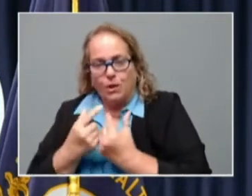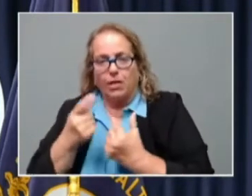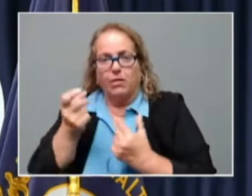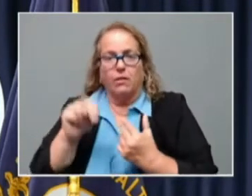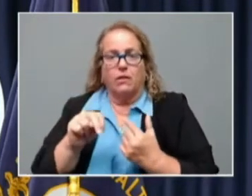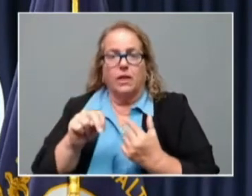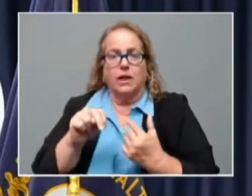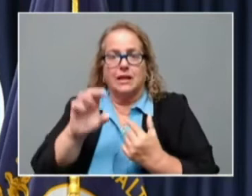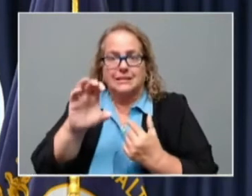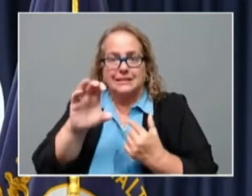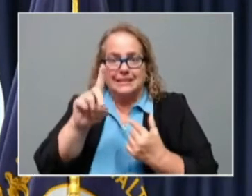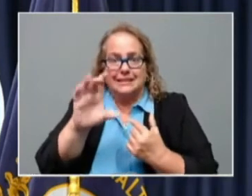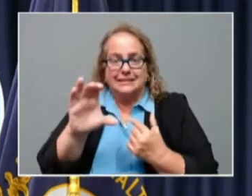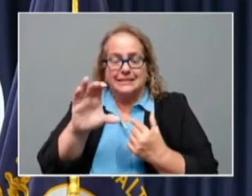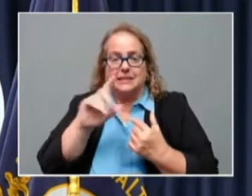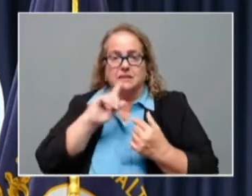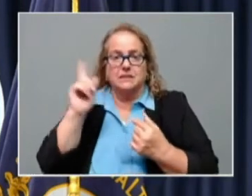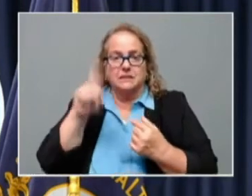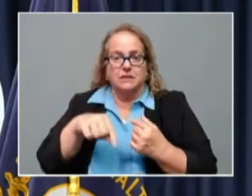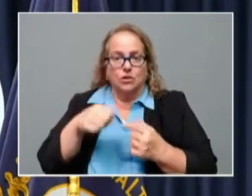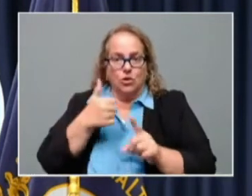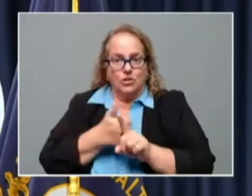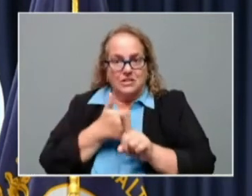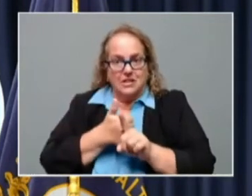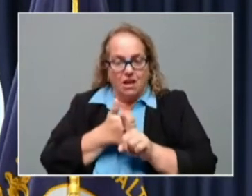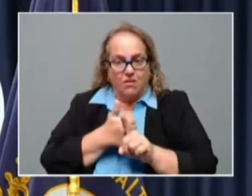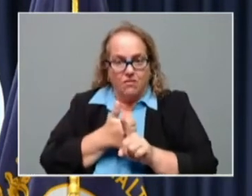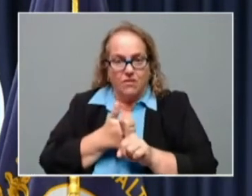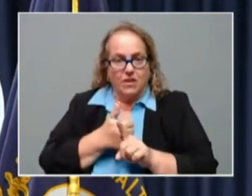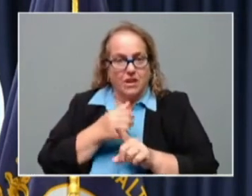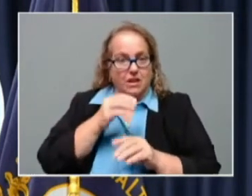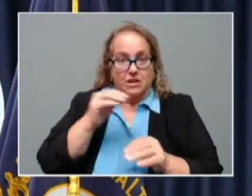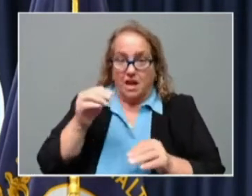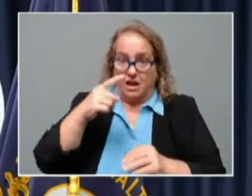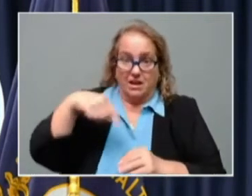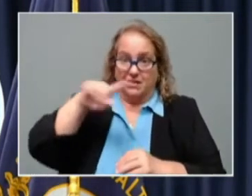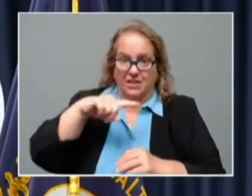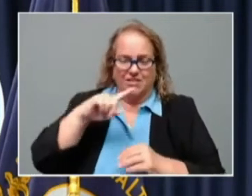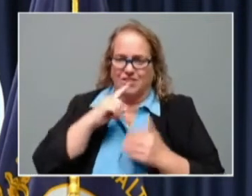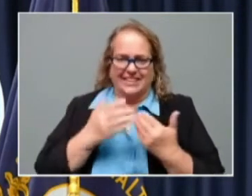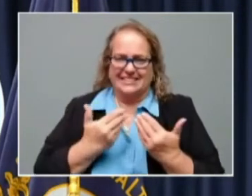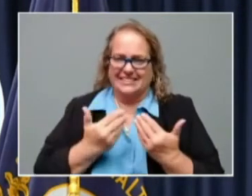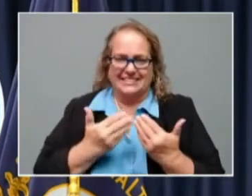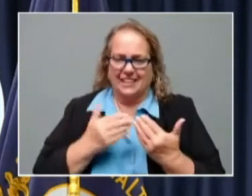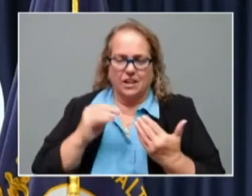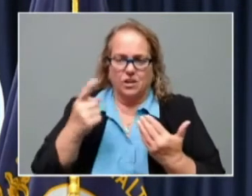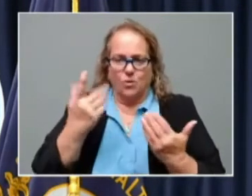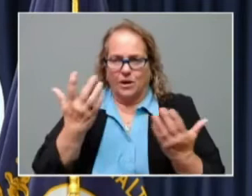Director herself. None of these calls are easy, none of them. And no group is